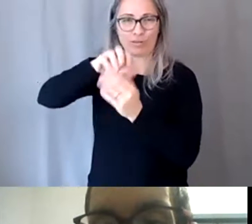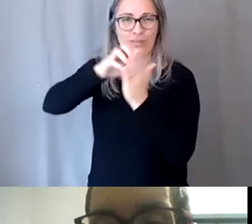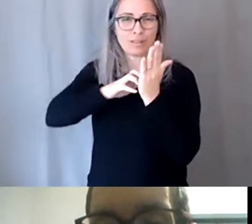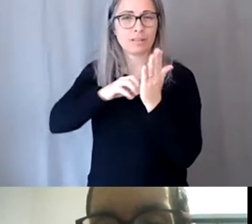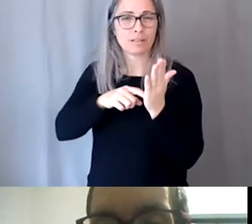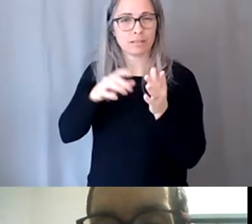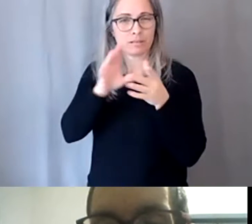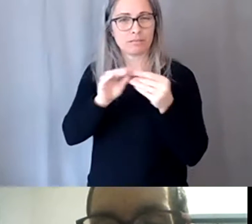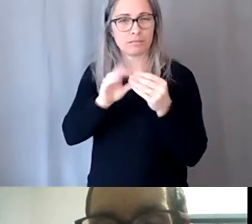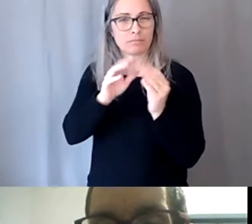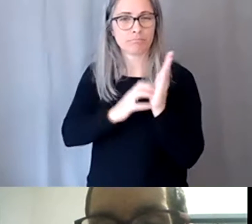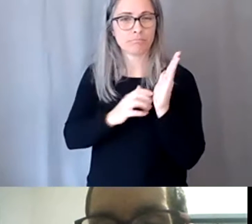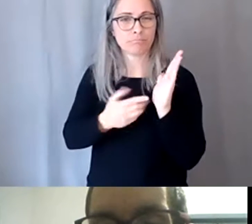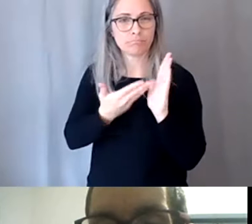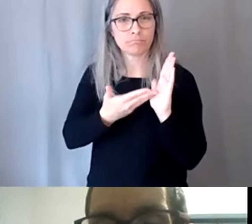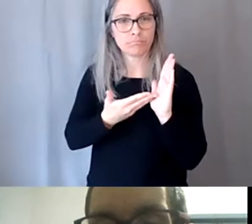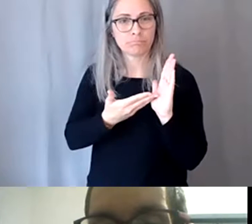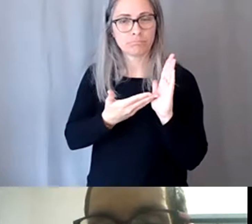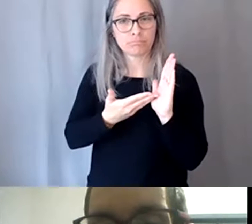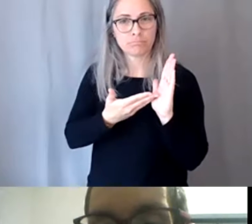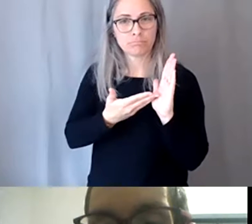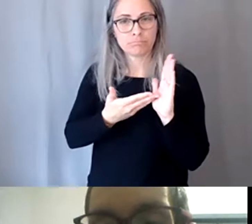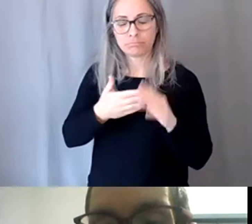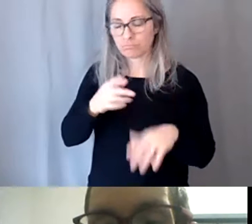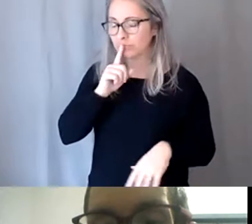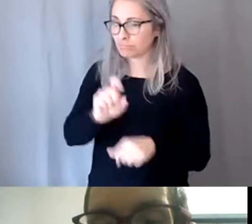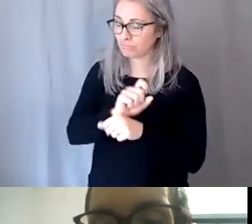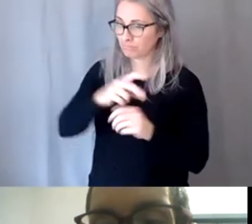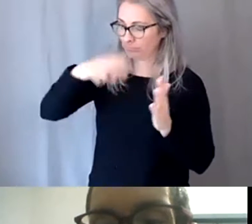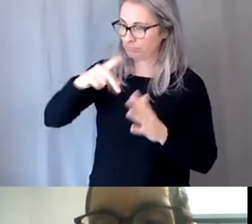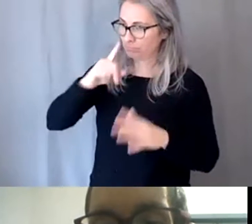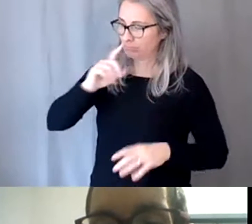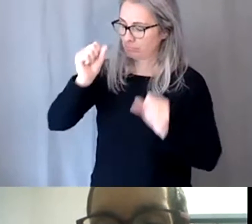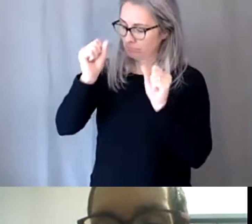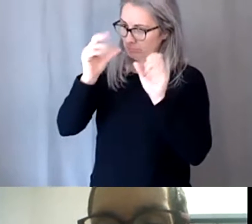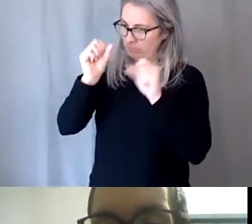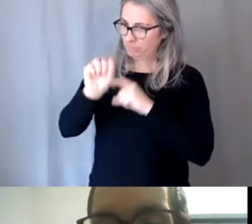to read it's so tacit it's not like the book says you know